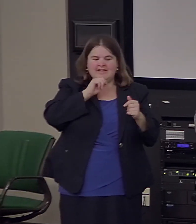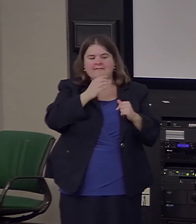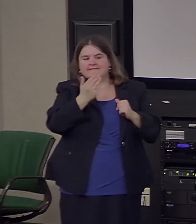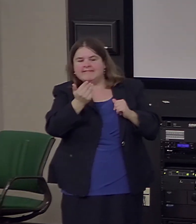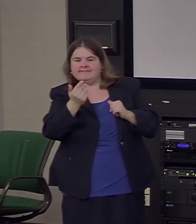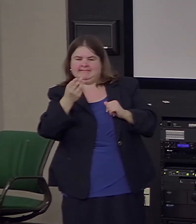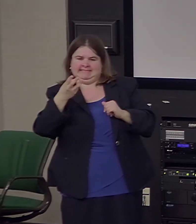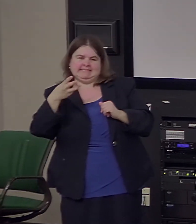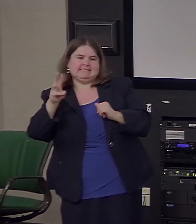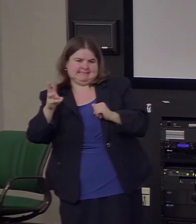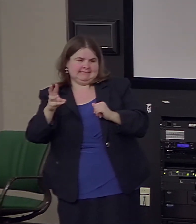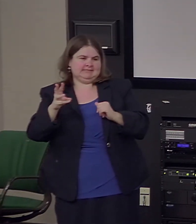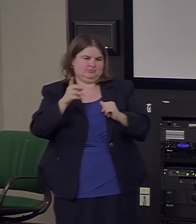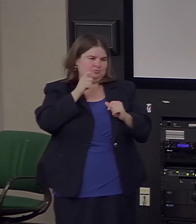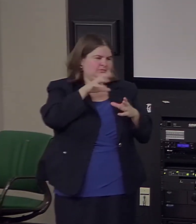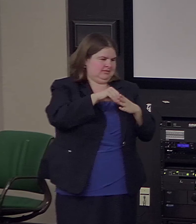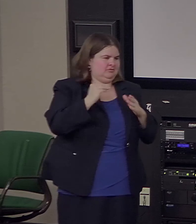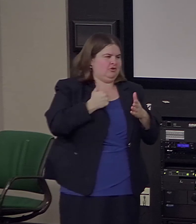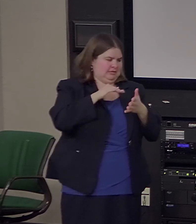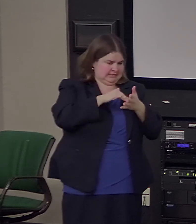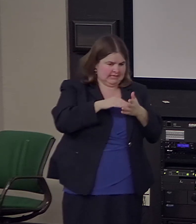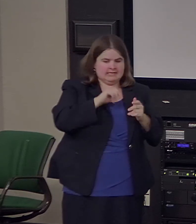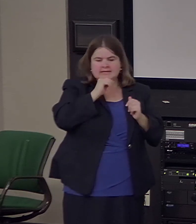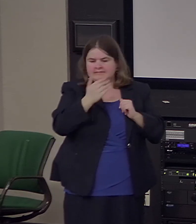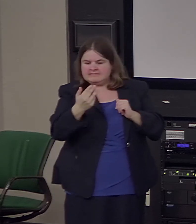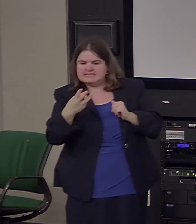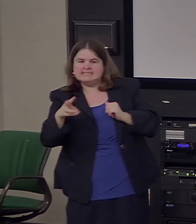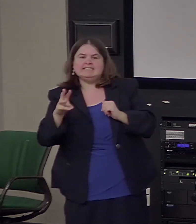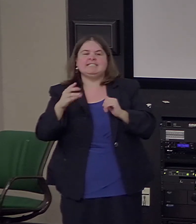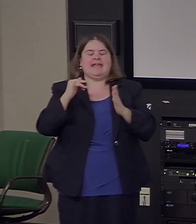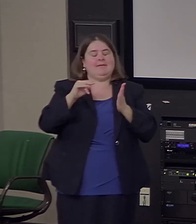that we're seeing now is deepest and darkest adolescence.